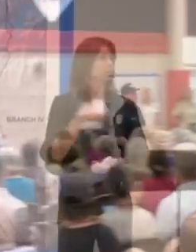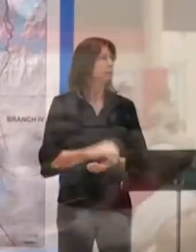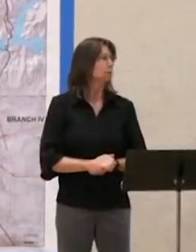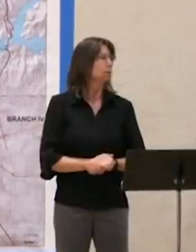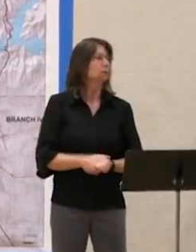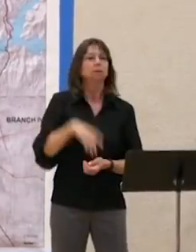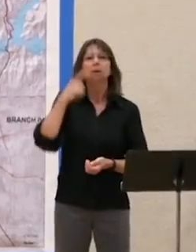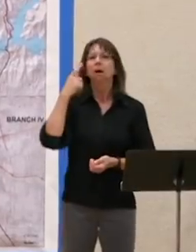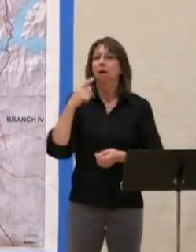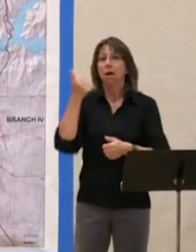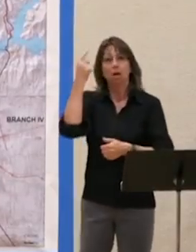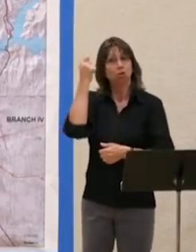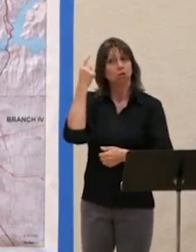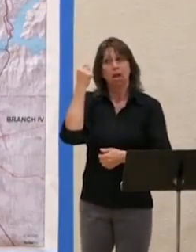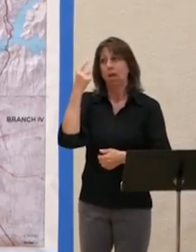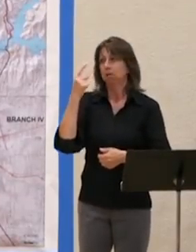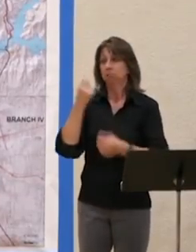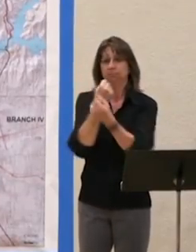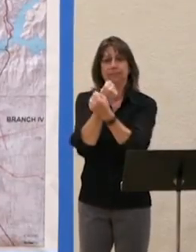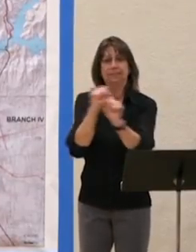Safety is first and foremost oftentimes the